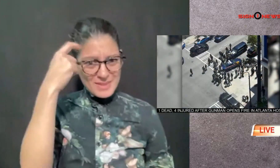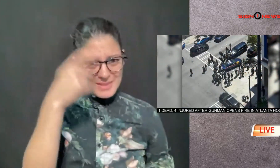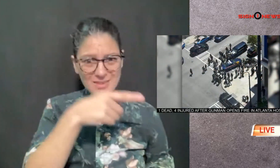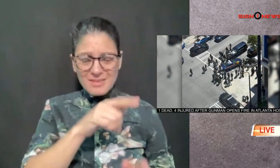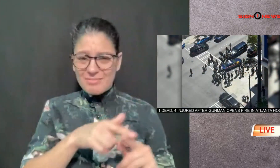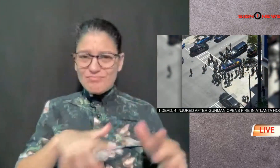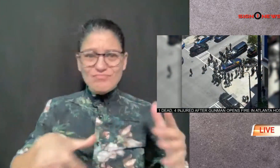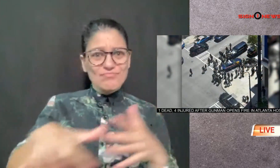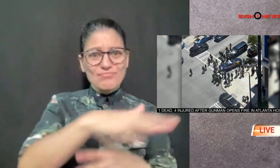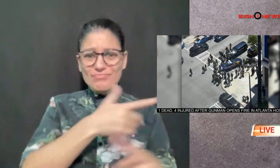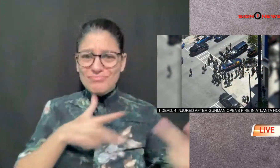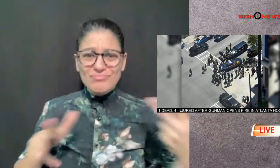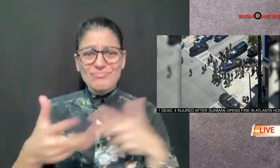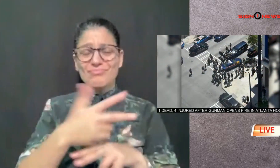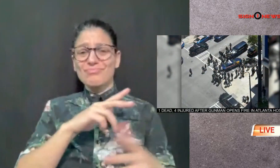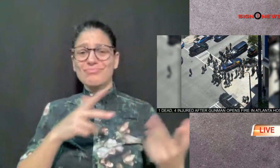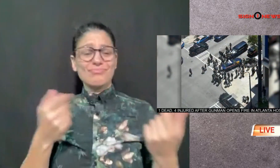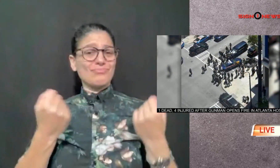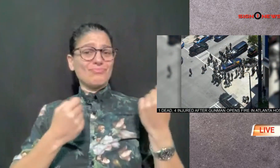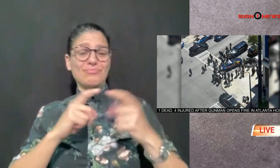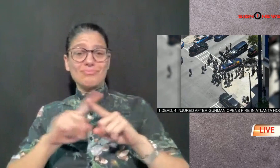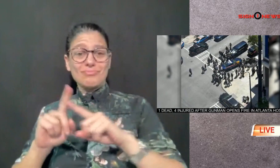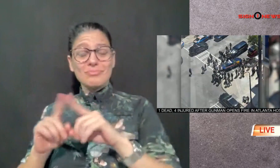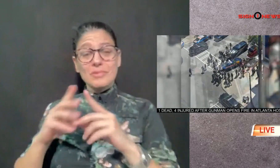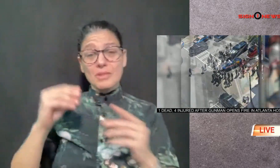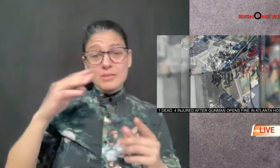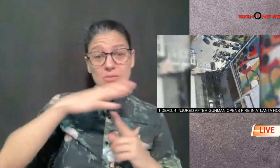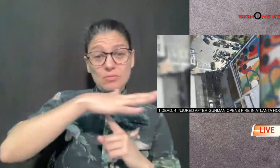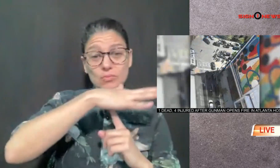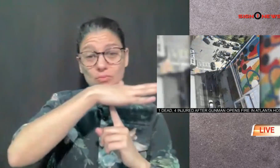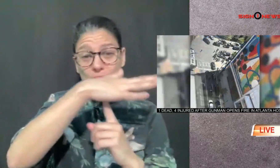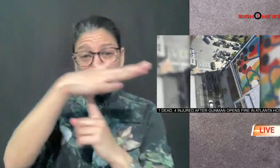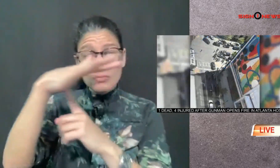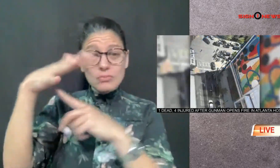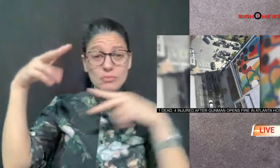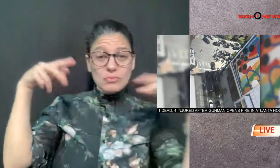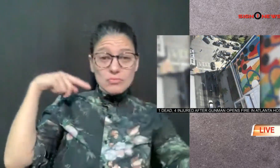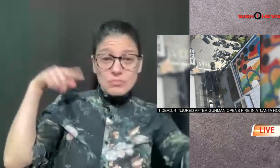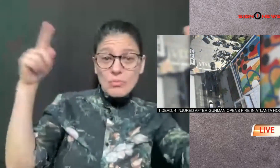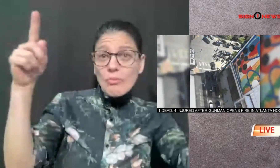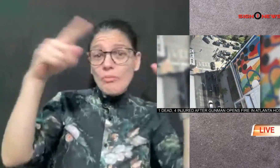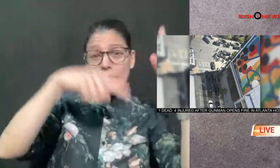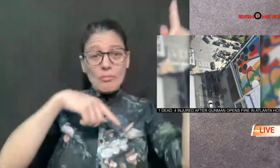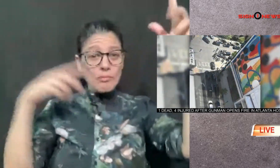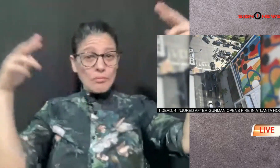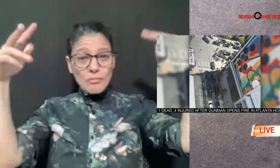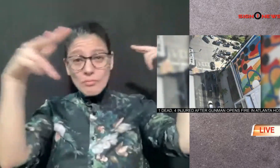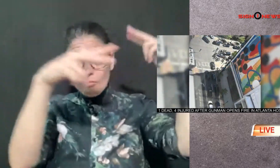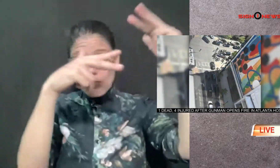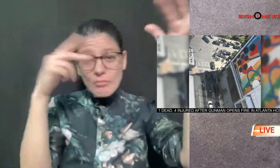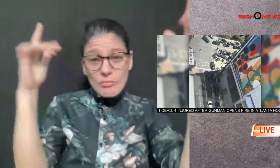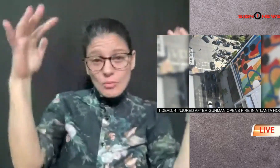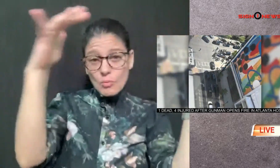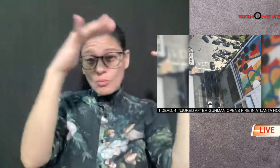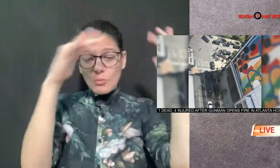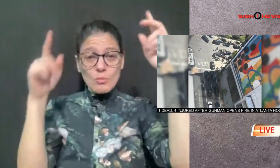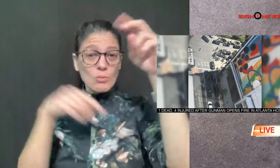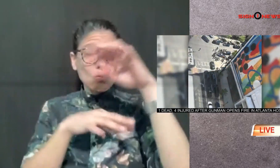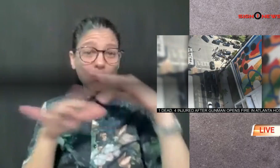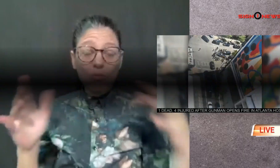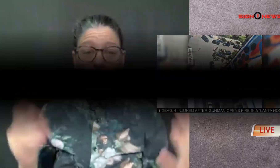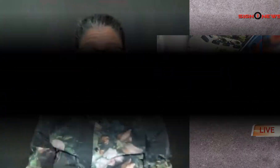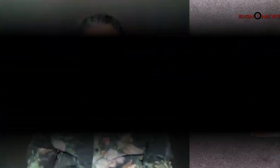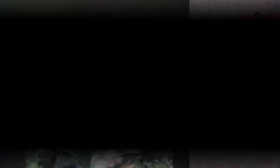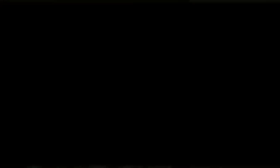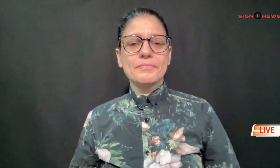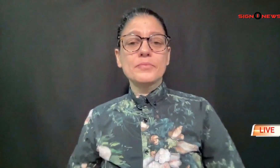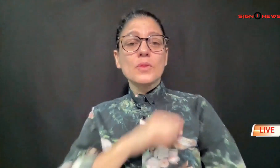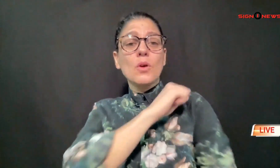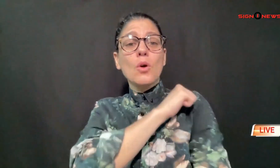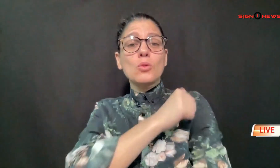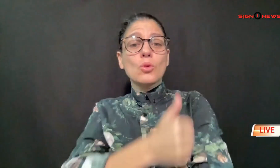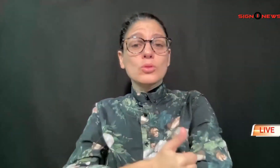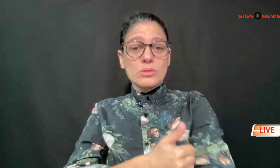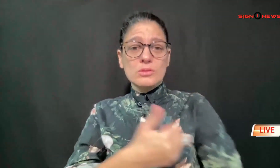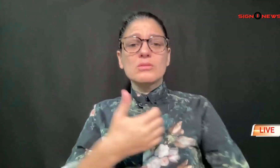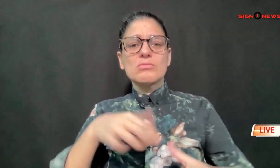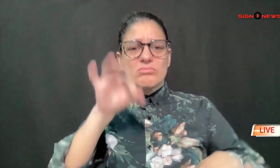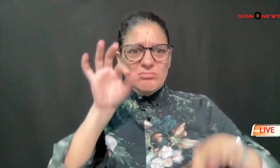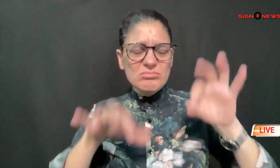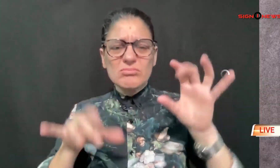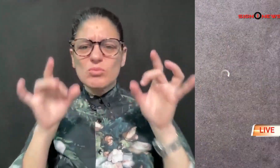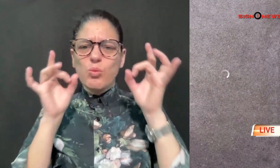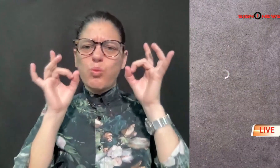on the ground in police cars and in the air in a helicopter authorities discovered a gruesome